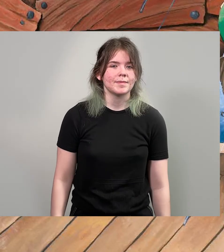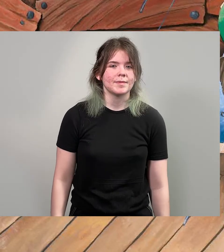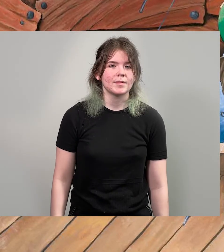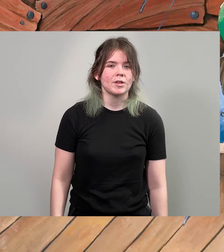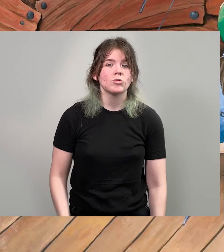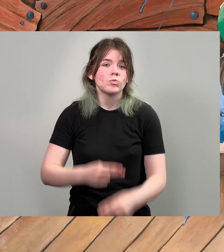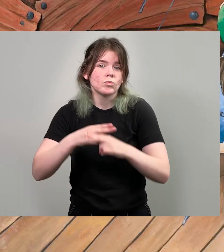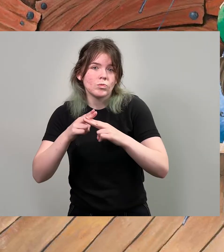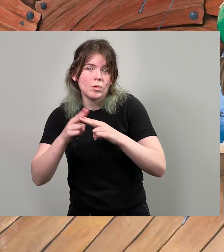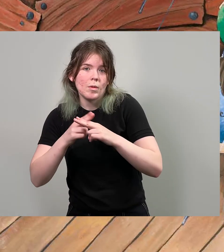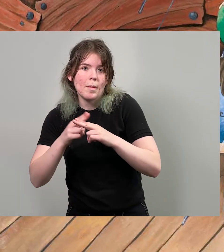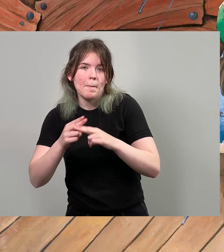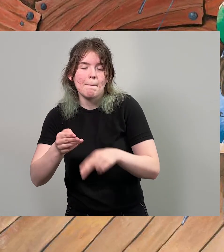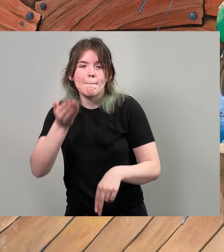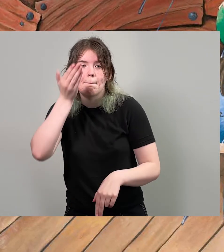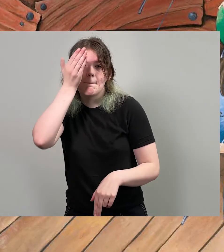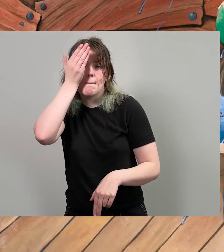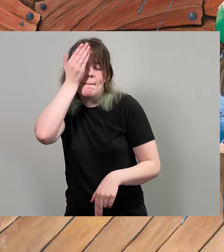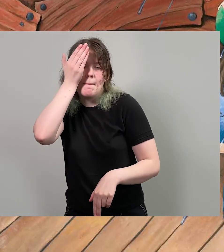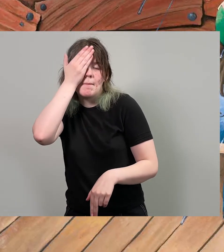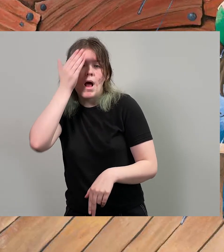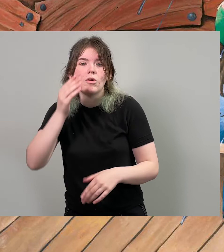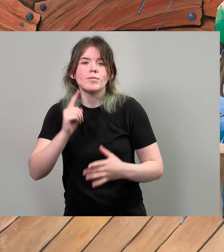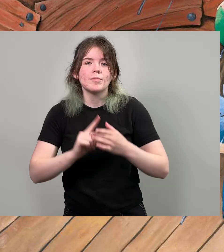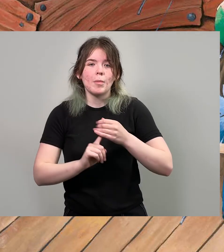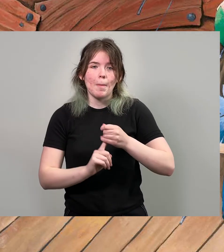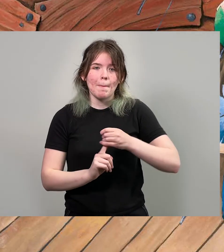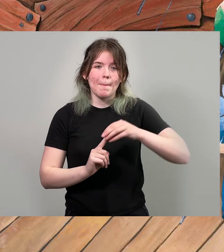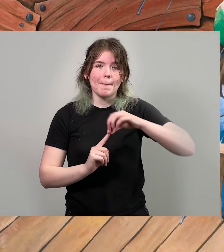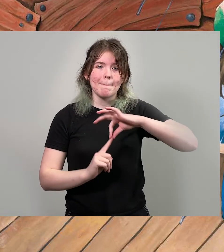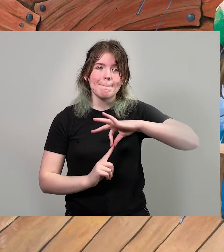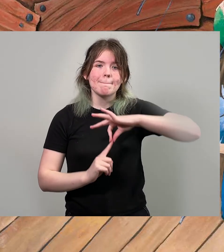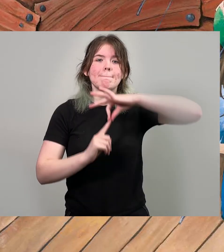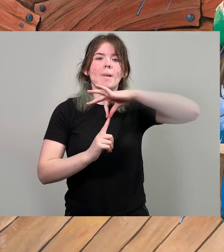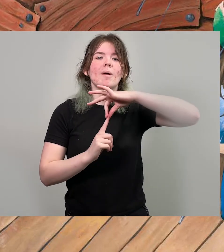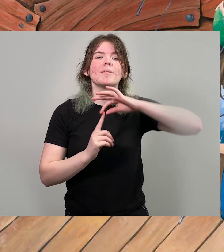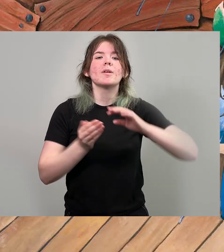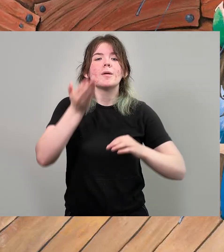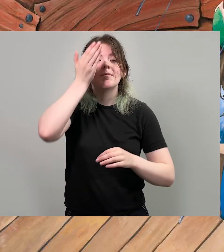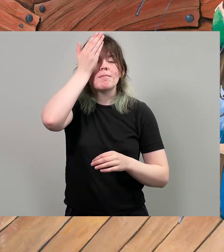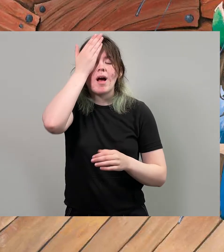He soon became the most popular pirate in Halifax town.